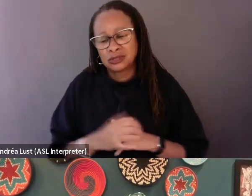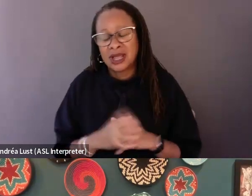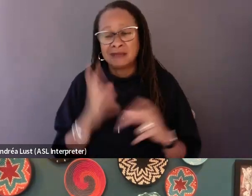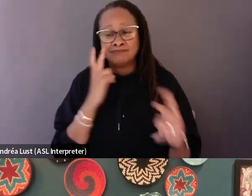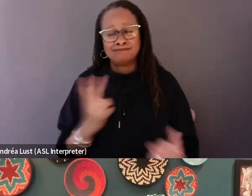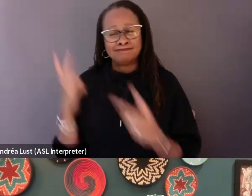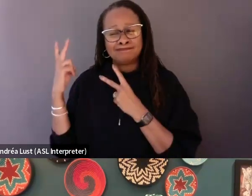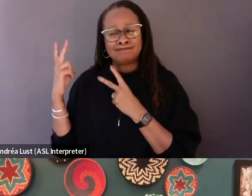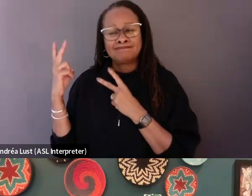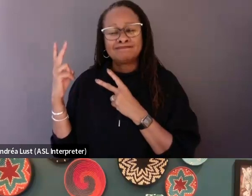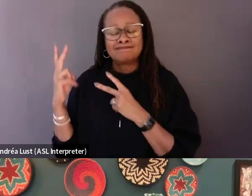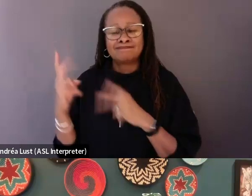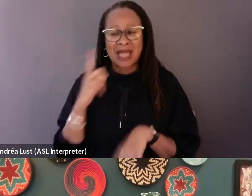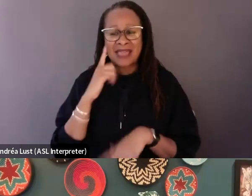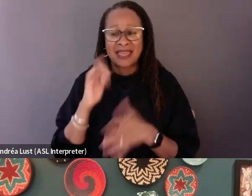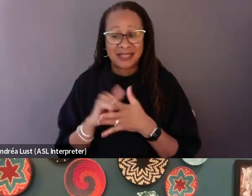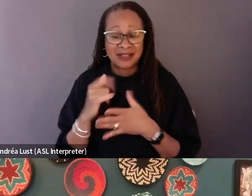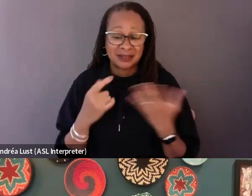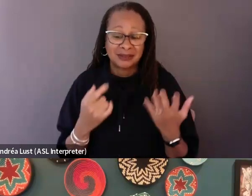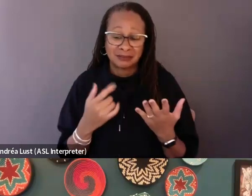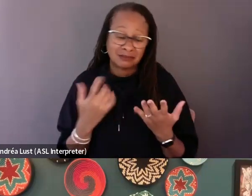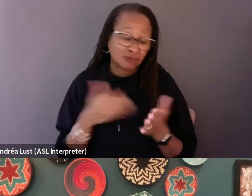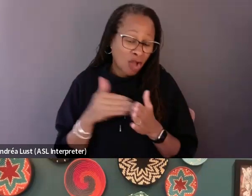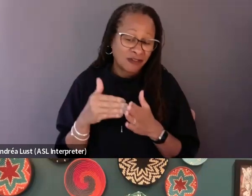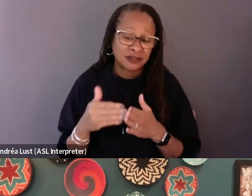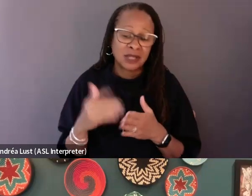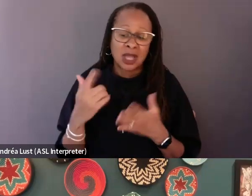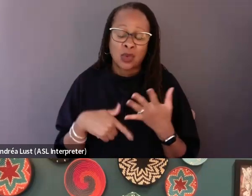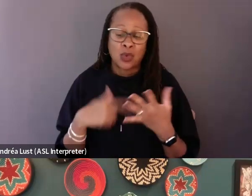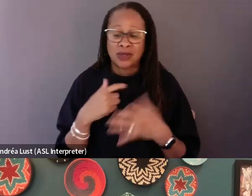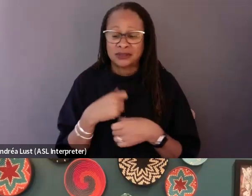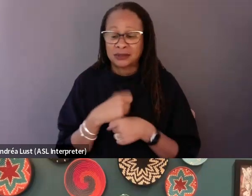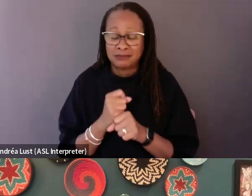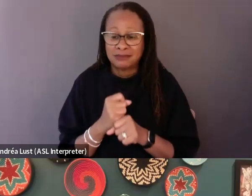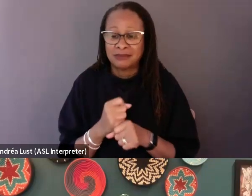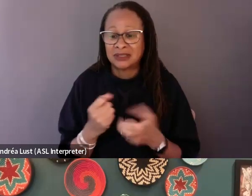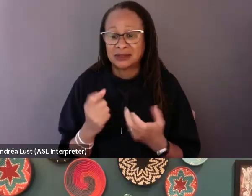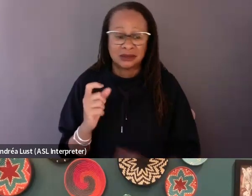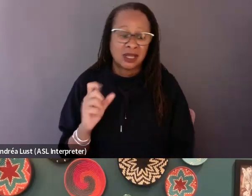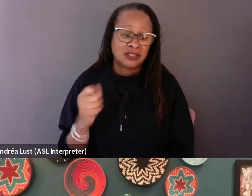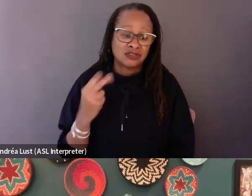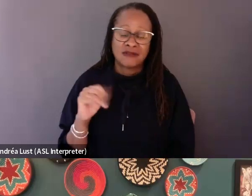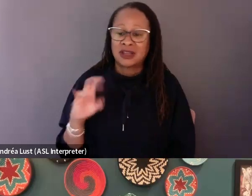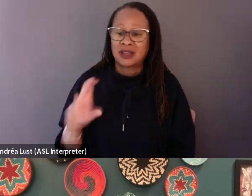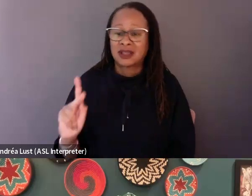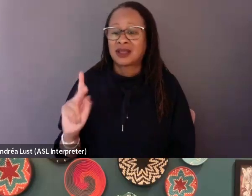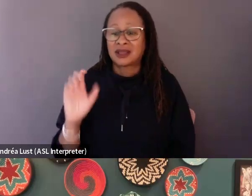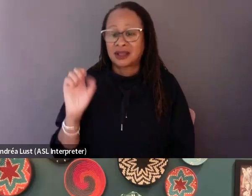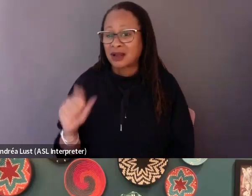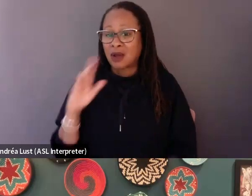And I think that's what a film maker can hope for. And I think Sarvnik has been sort of going